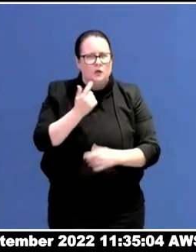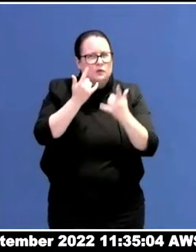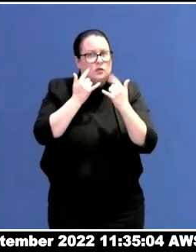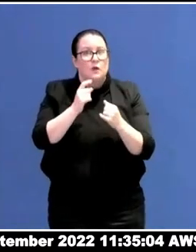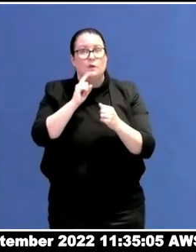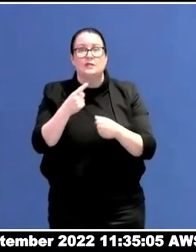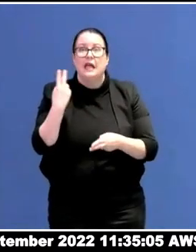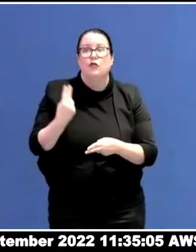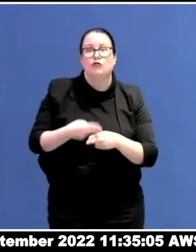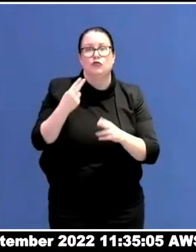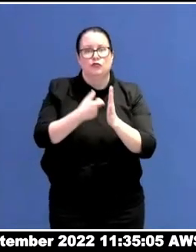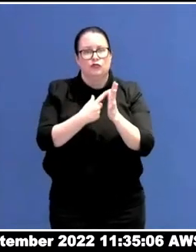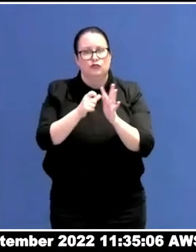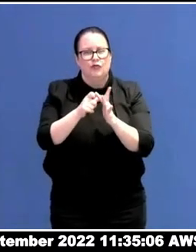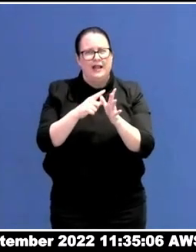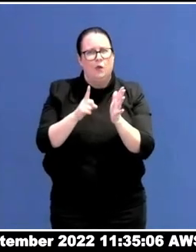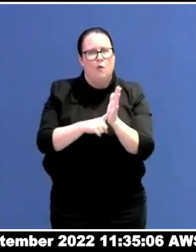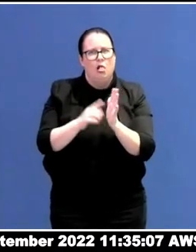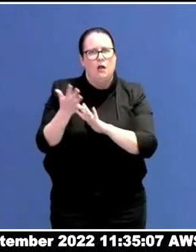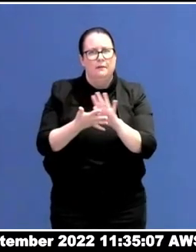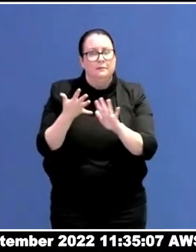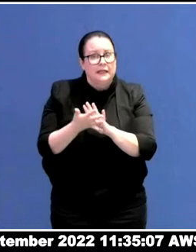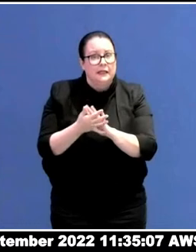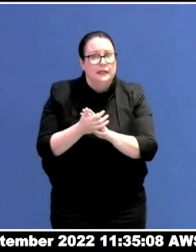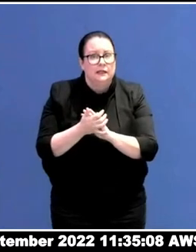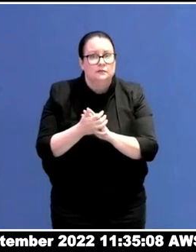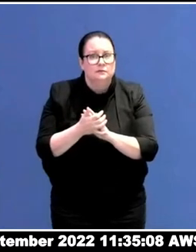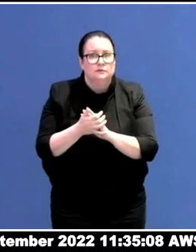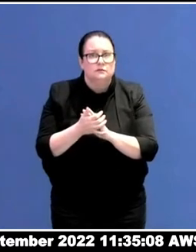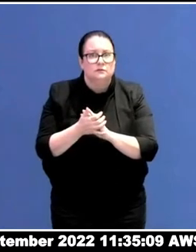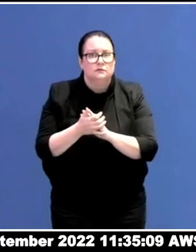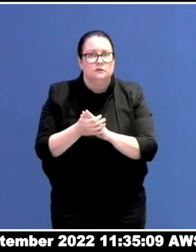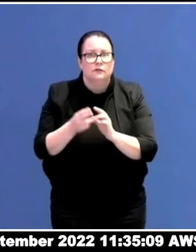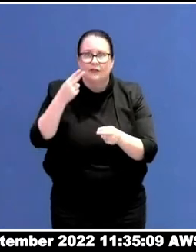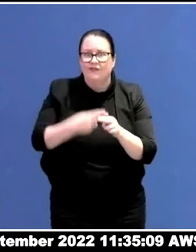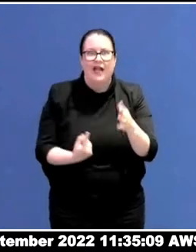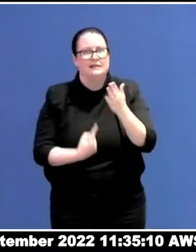terms that you use, I understand that to be a fast approach.